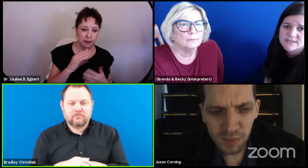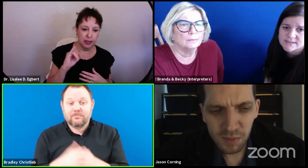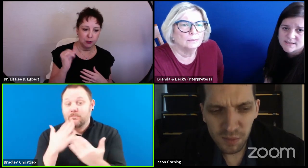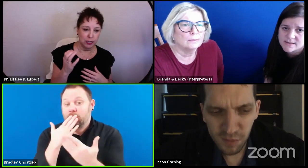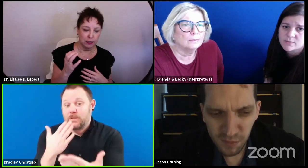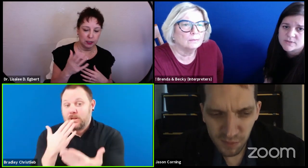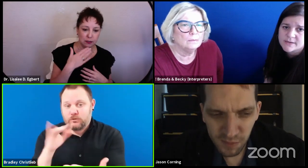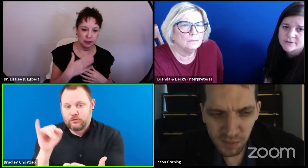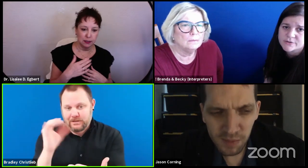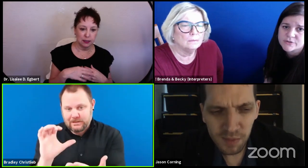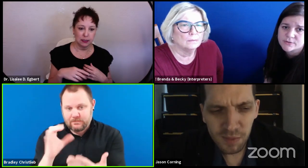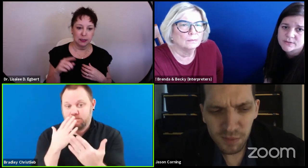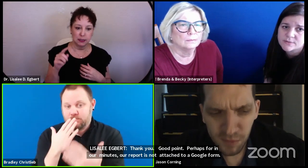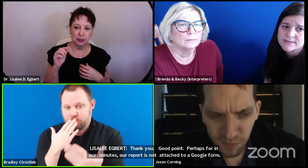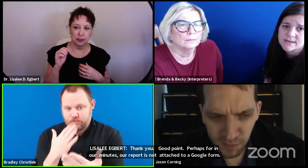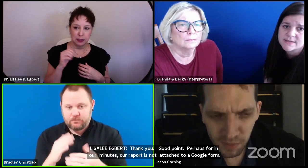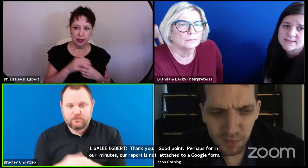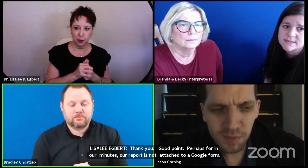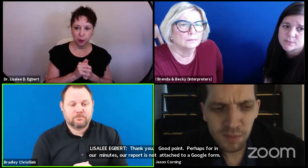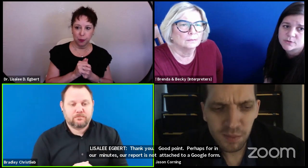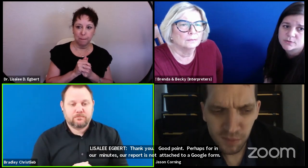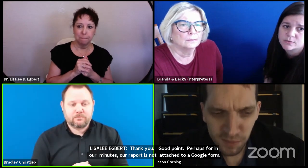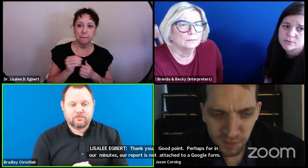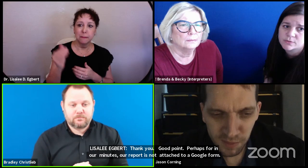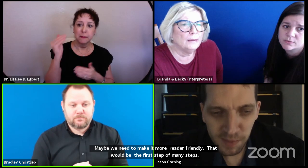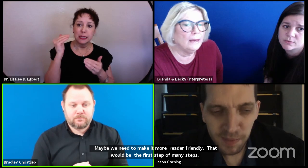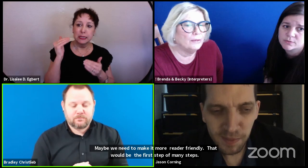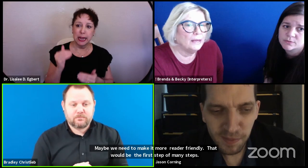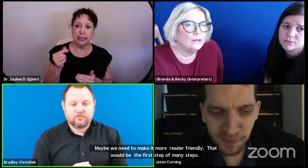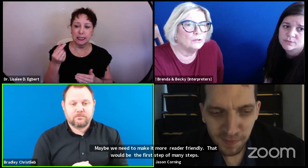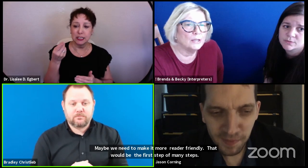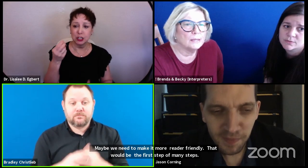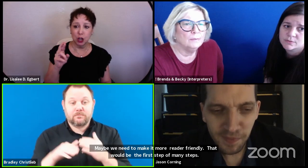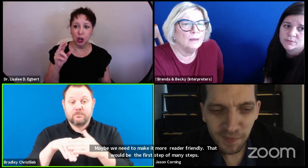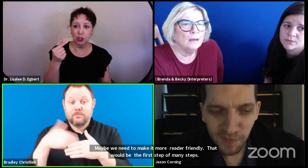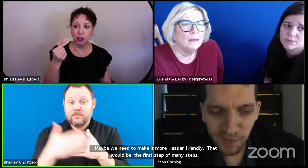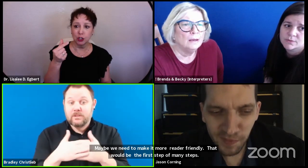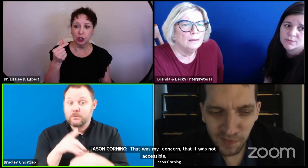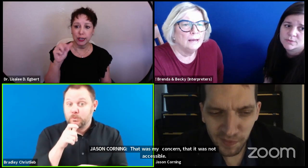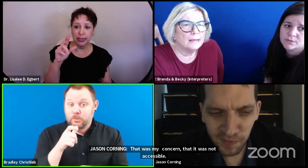That was my concern, that it was not accessible. Okay. Thank you, Jason.